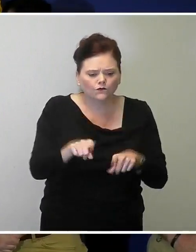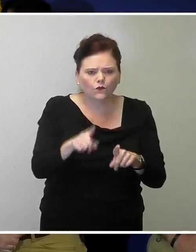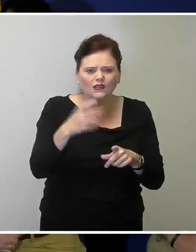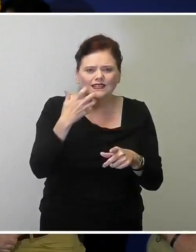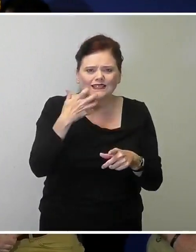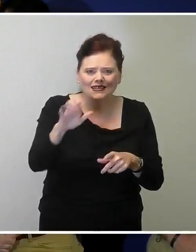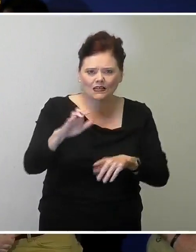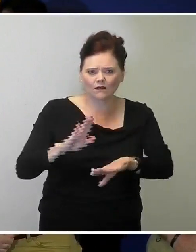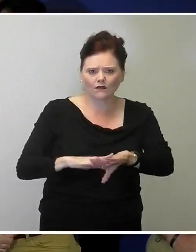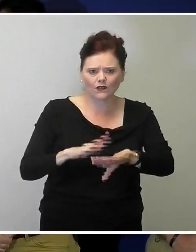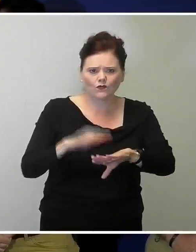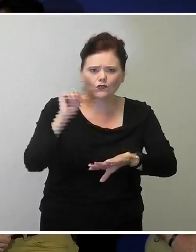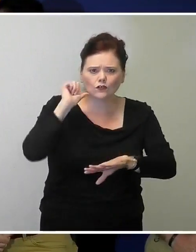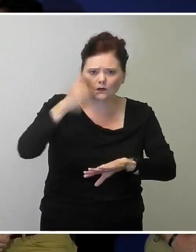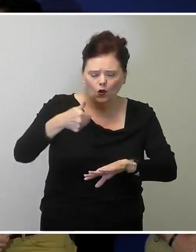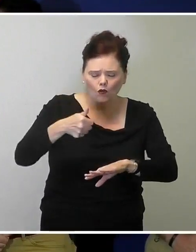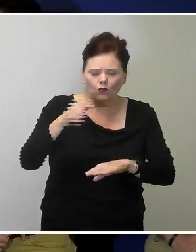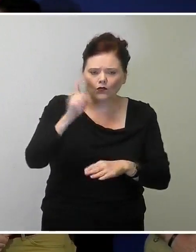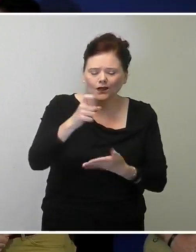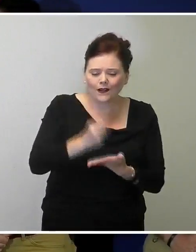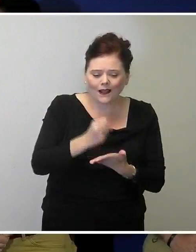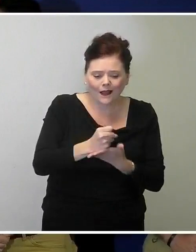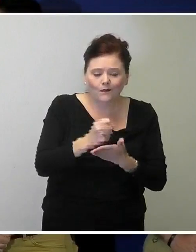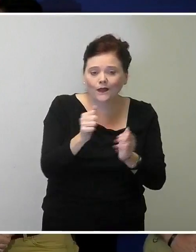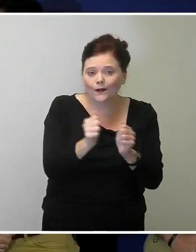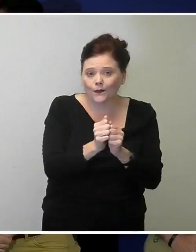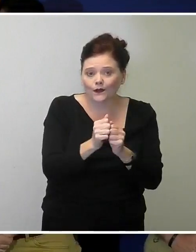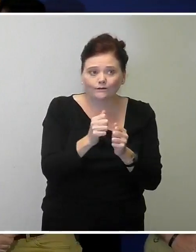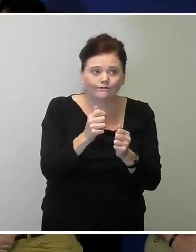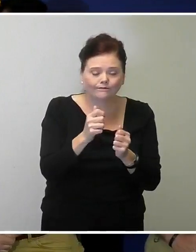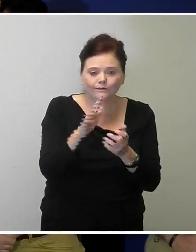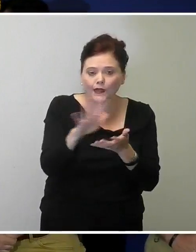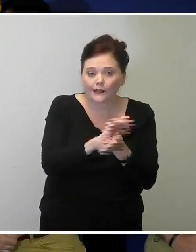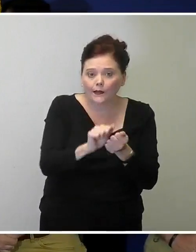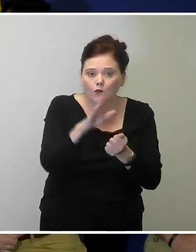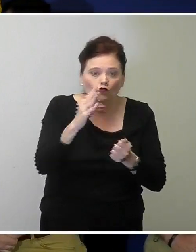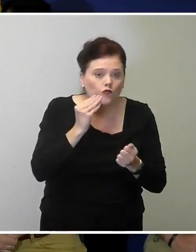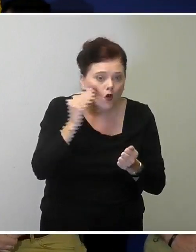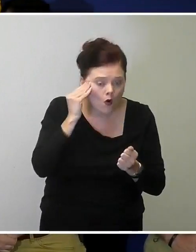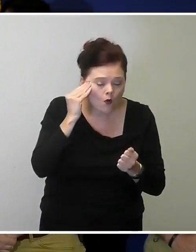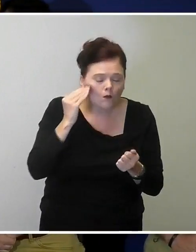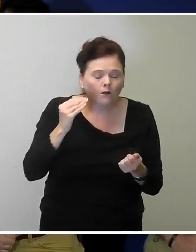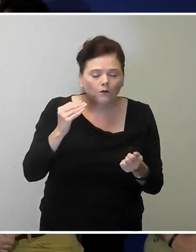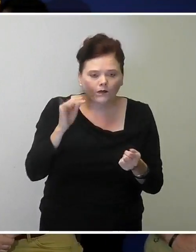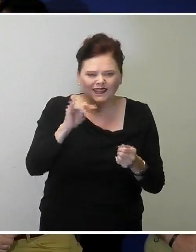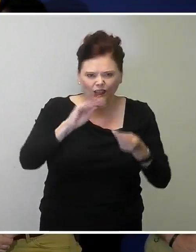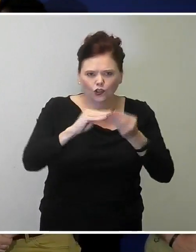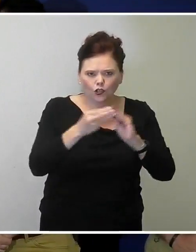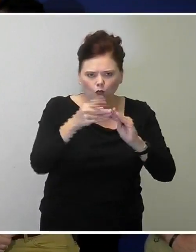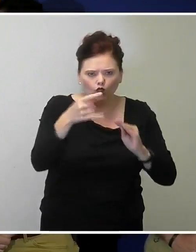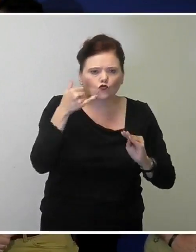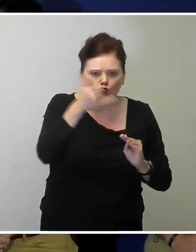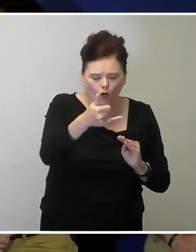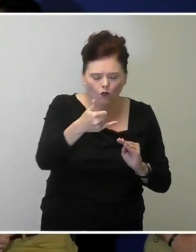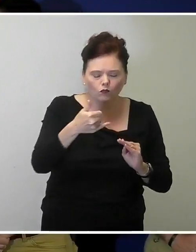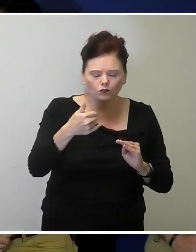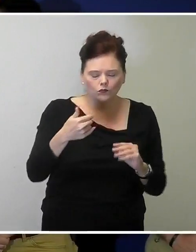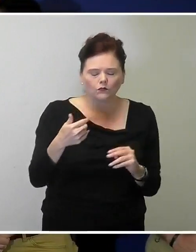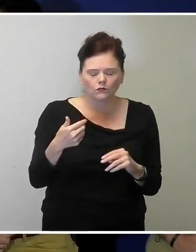IF YOU NEED INDIVIDUAL ADVISORY COMING UP. IF YOU NEED HELP WITH YOUR